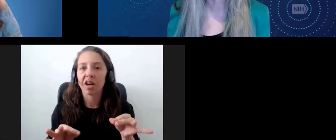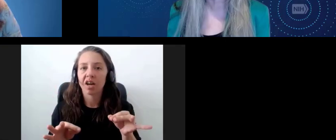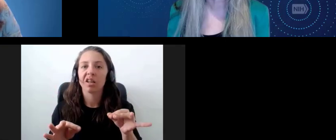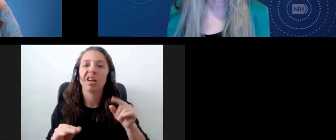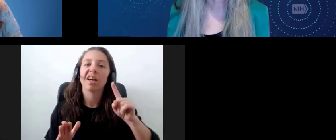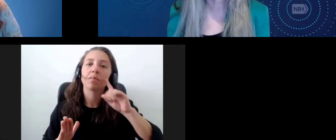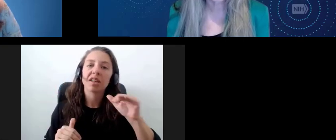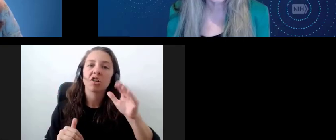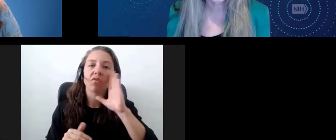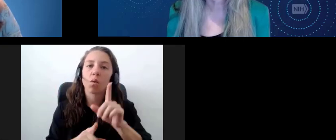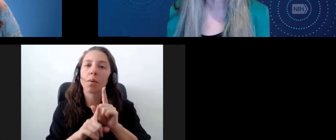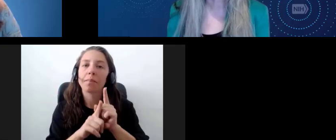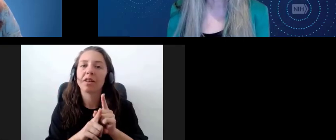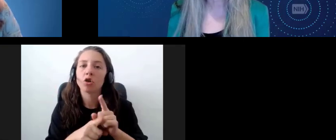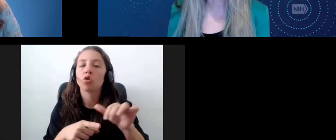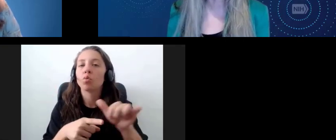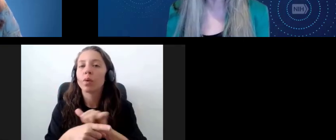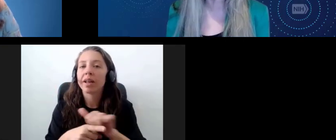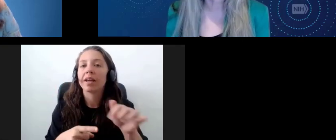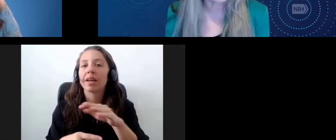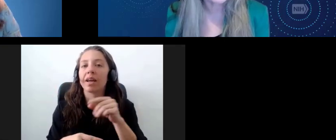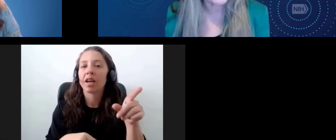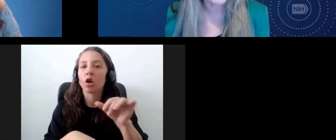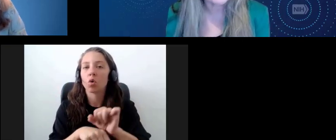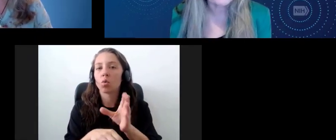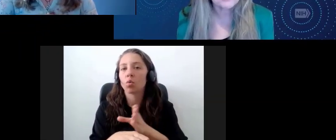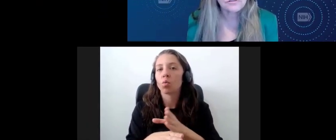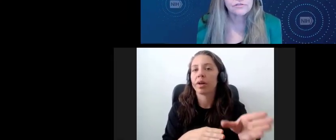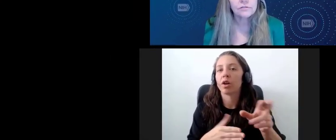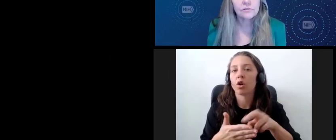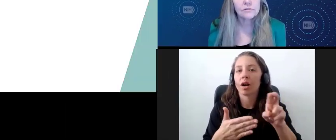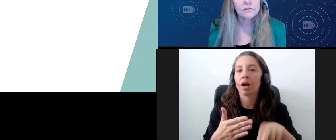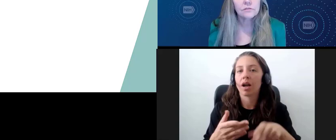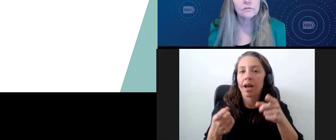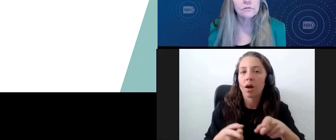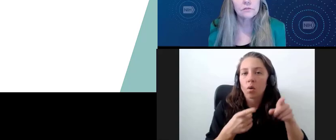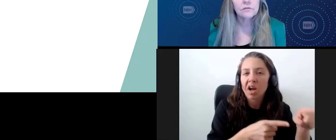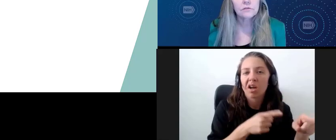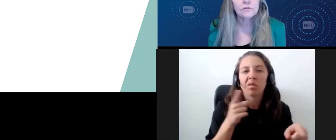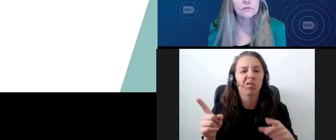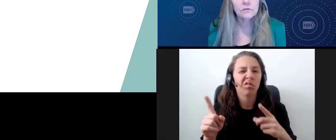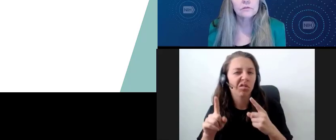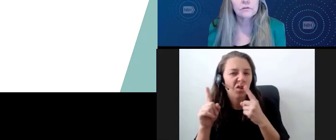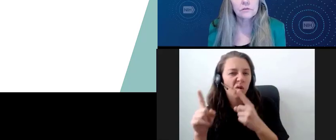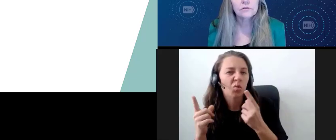and for career outcomes. Cynthia Dwyer And what are the goals of those changes? Megan Columbus There are several key purposes.